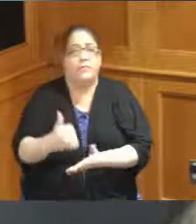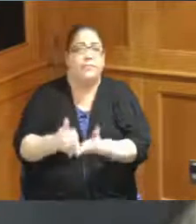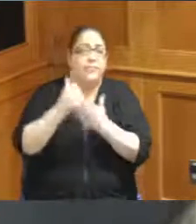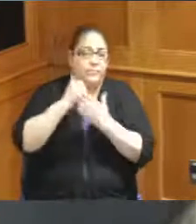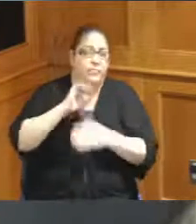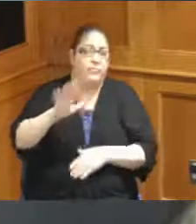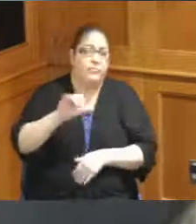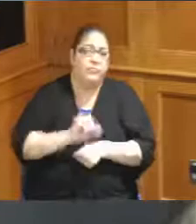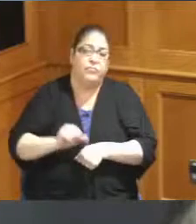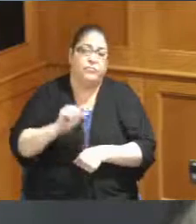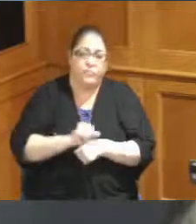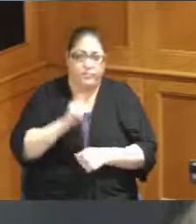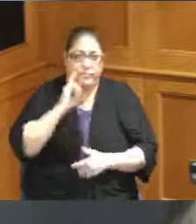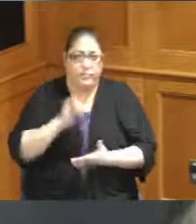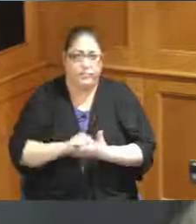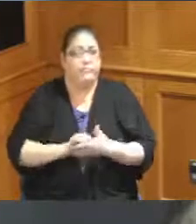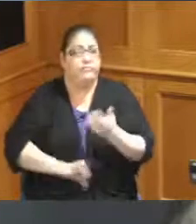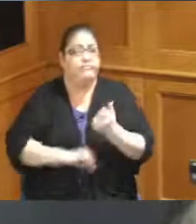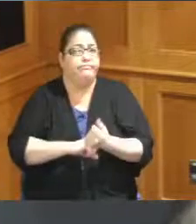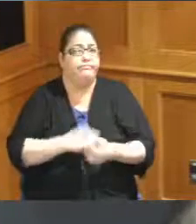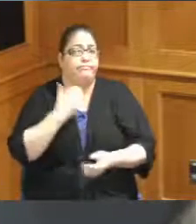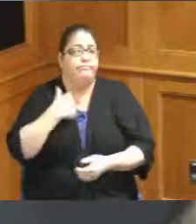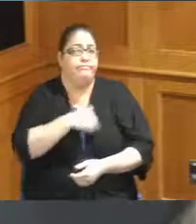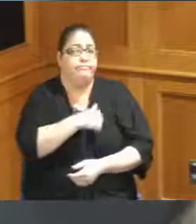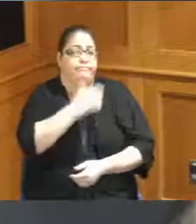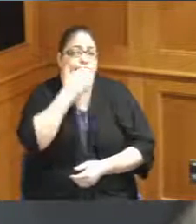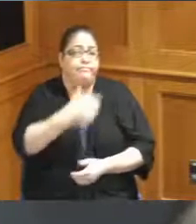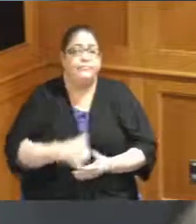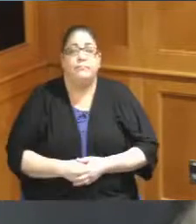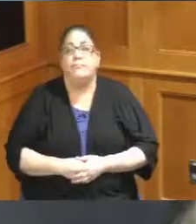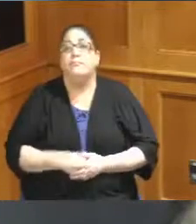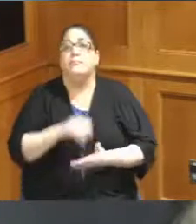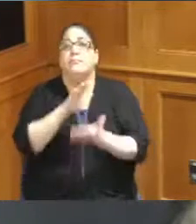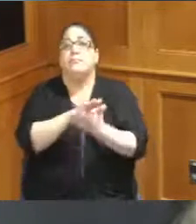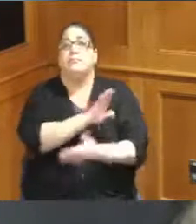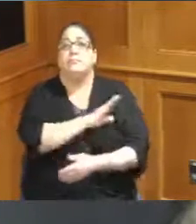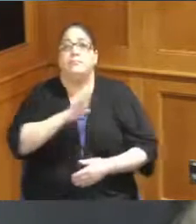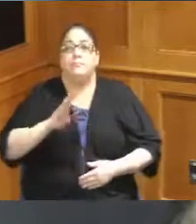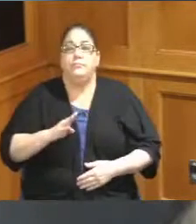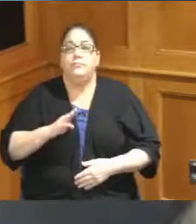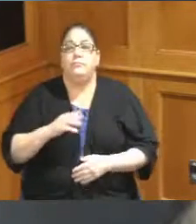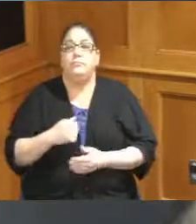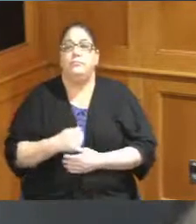your help and support on that also School Board member Gina Ruffin Moore is here